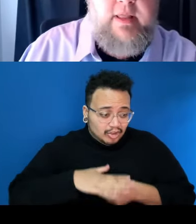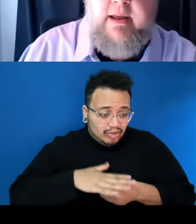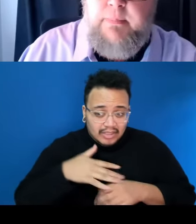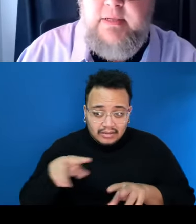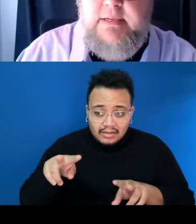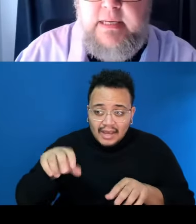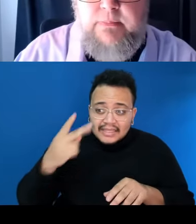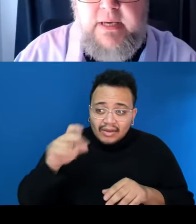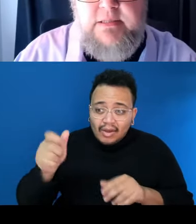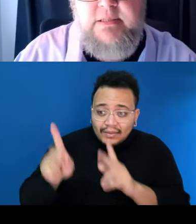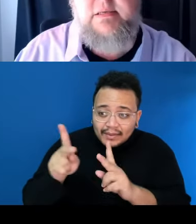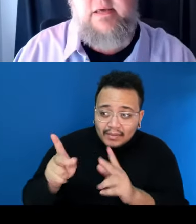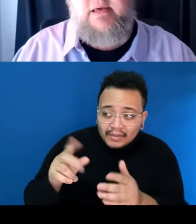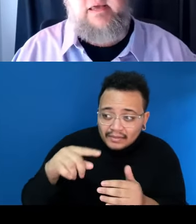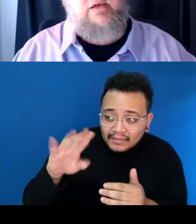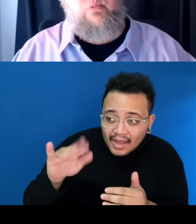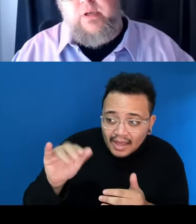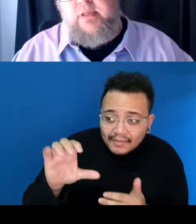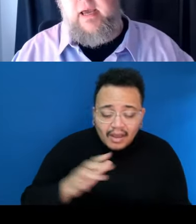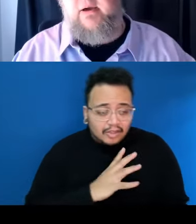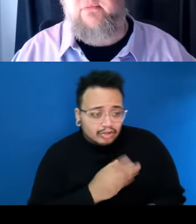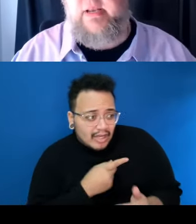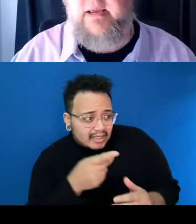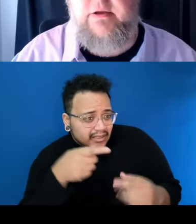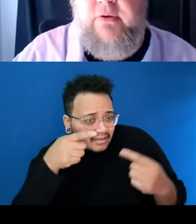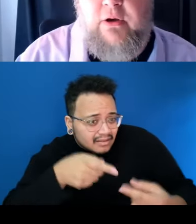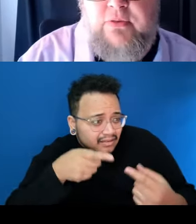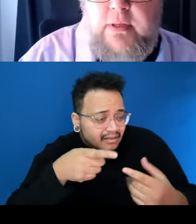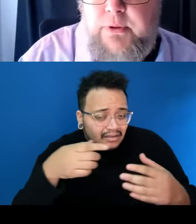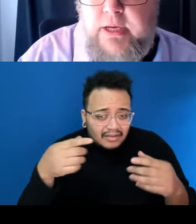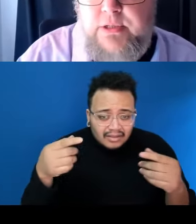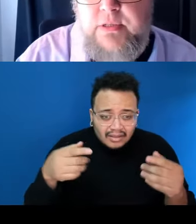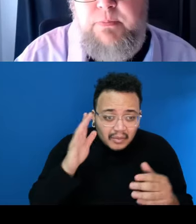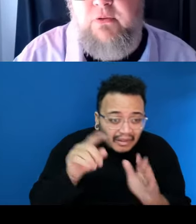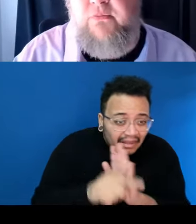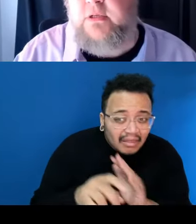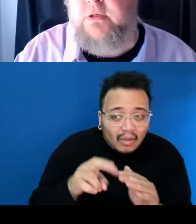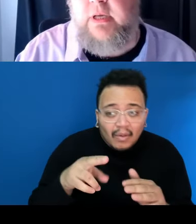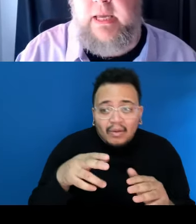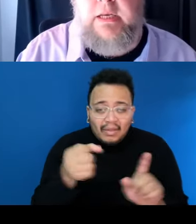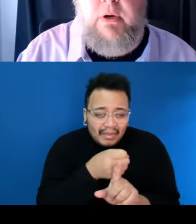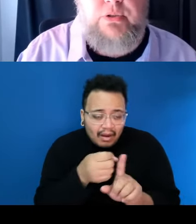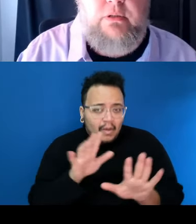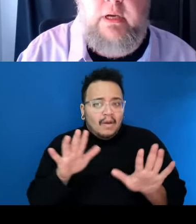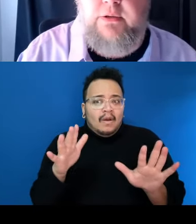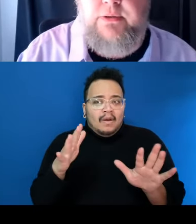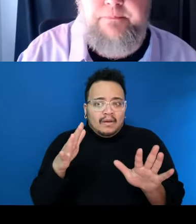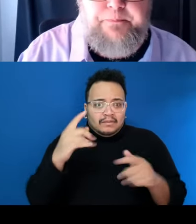when that happens on a daily basis, it can really have negative health implications, both physical and emotional health.